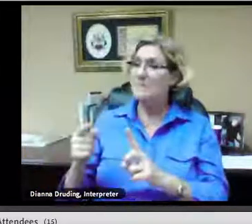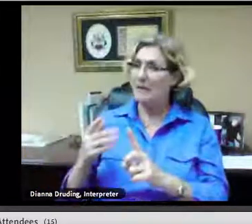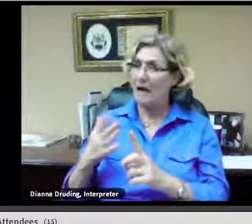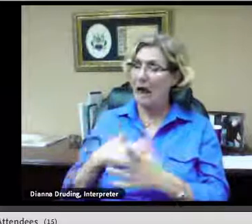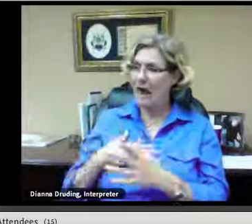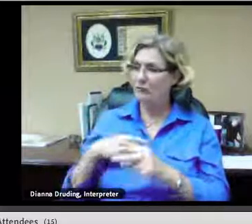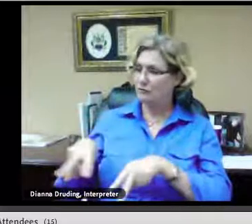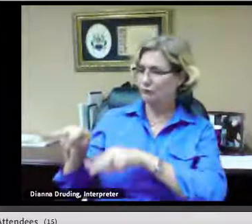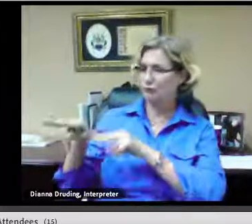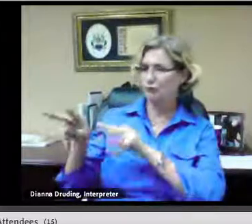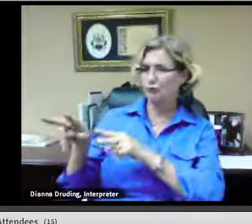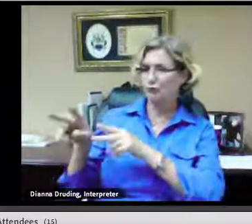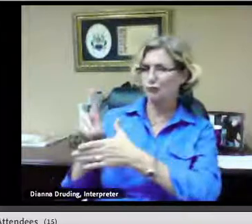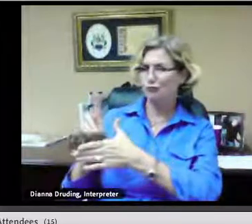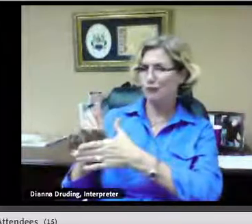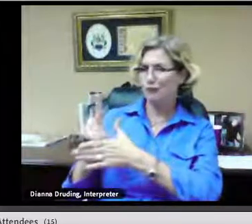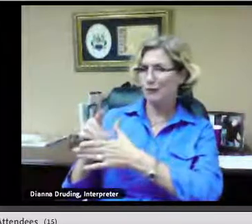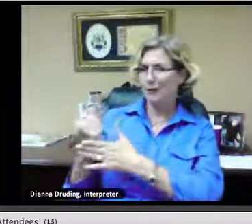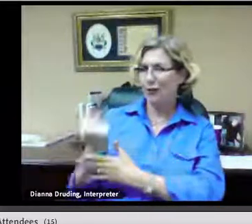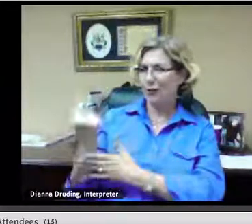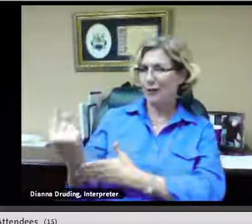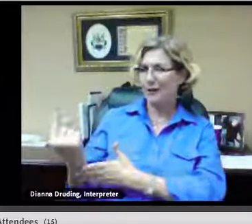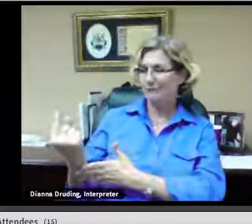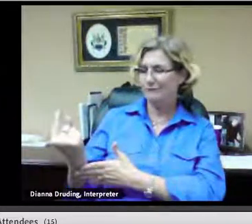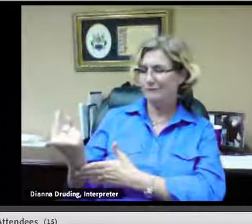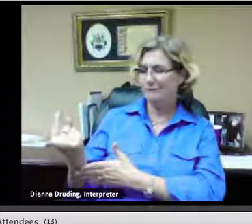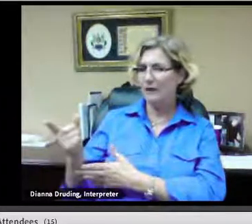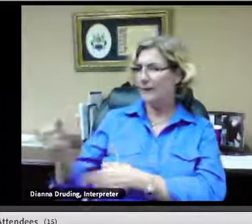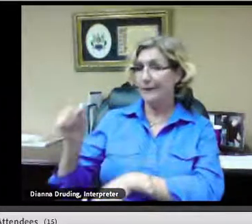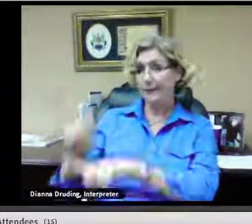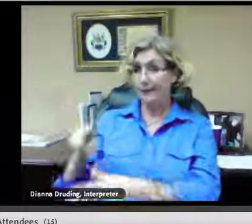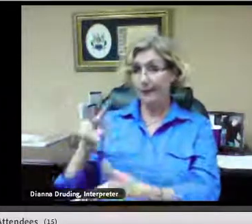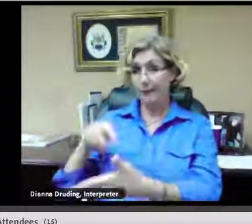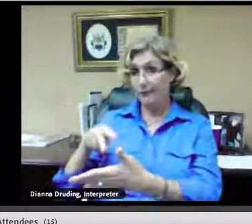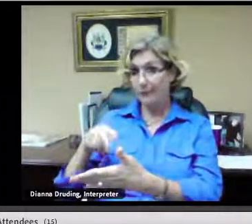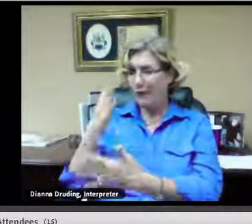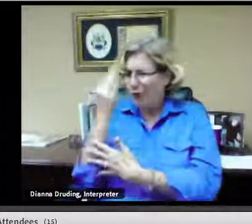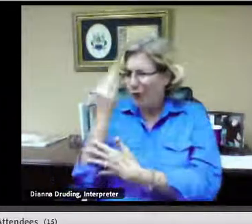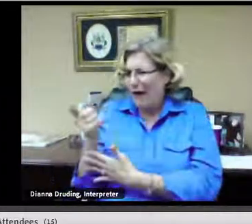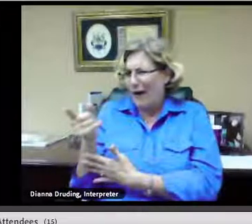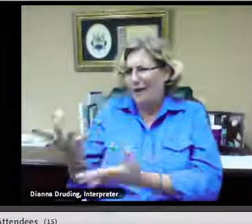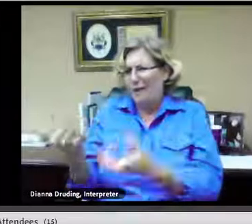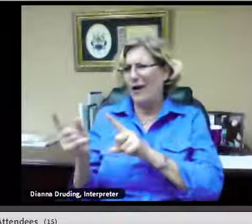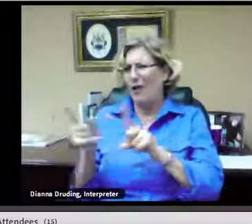You know, I thought, "He can't read. Why would he want to go to the library?" And it had nothing to do with the fact that...